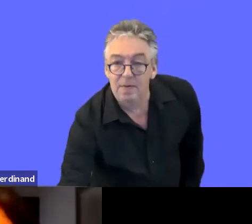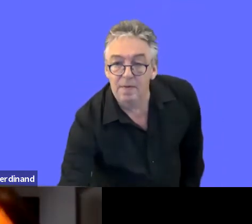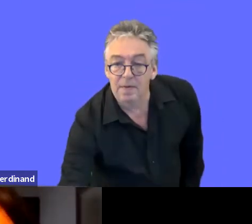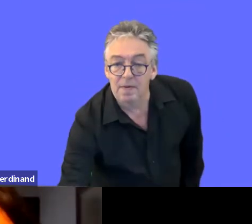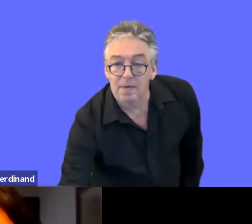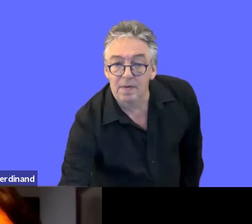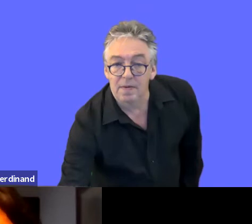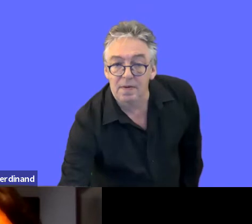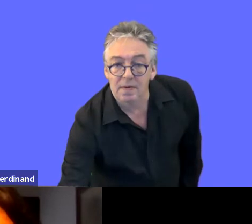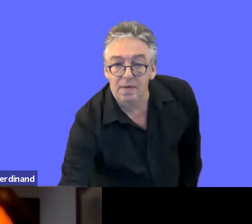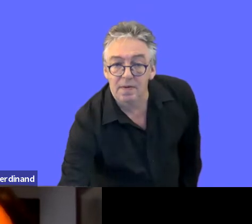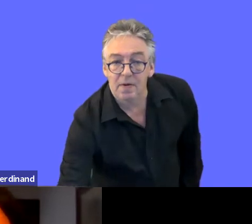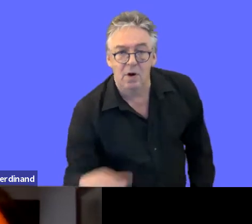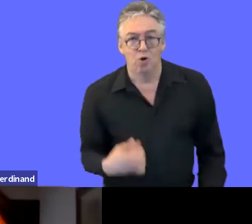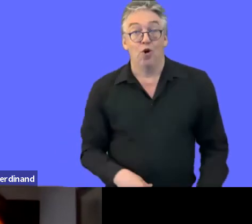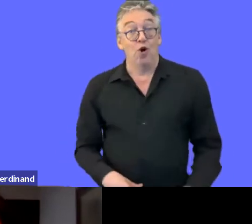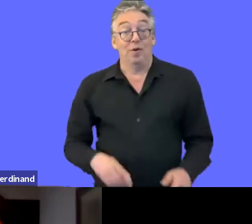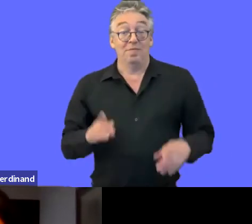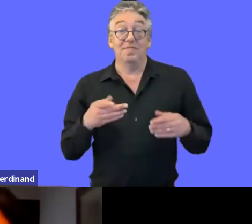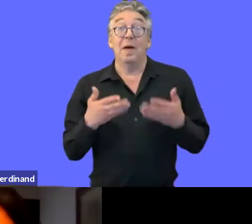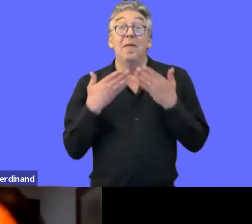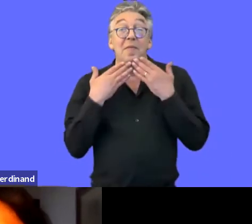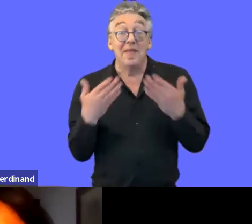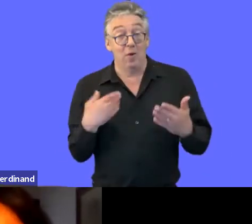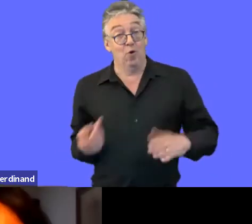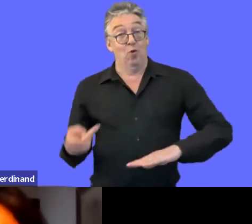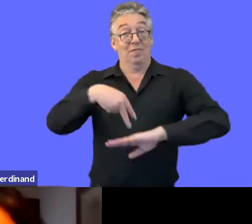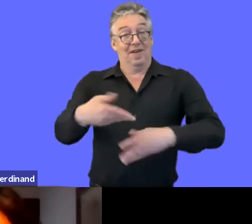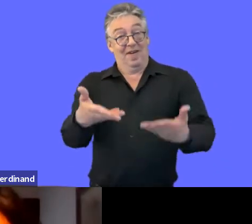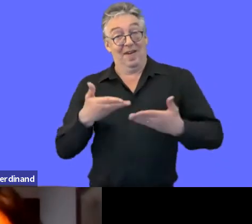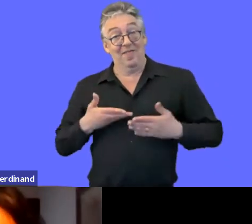Thank you for having me in your space and for letting me add my voice